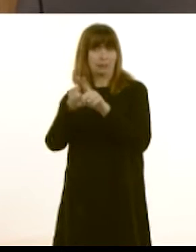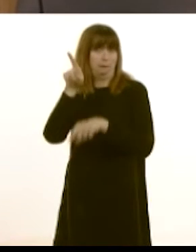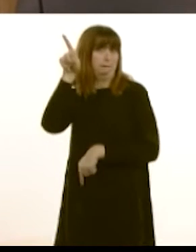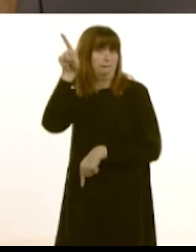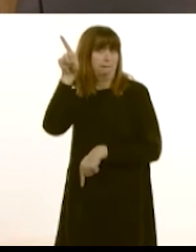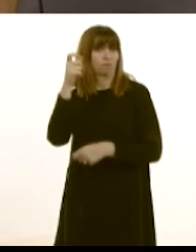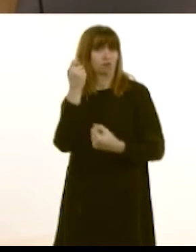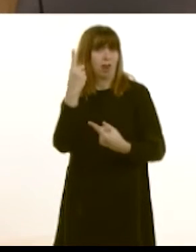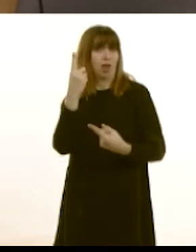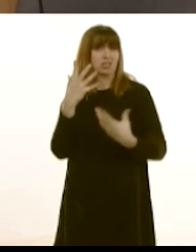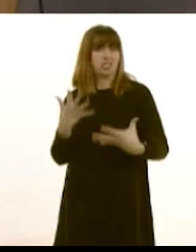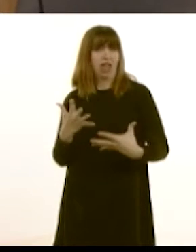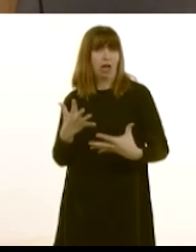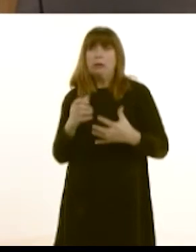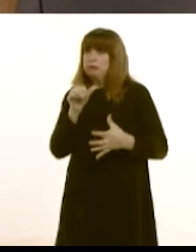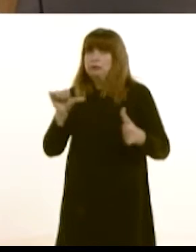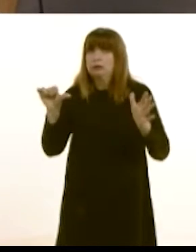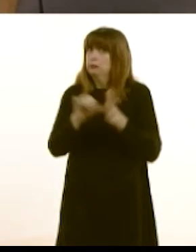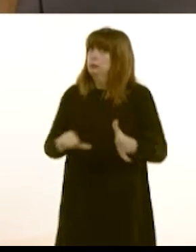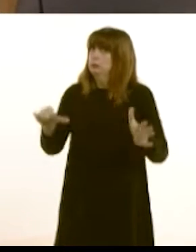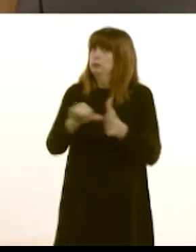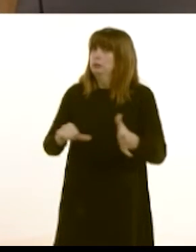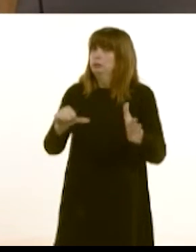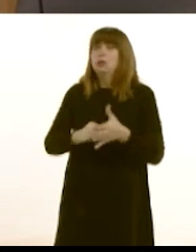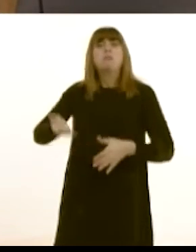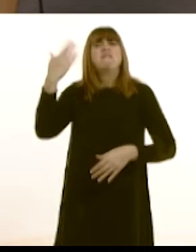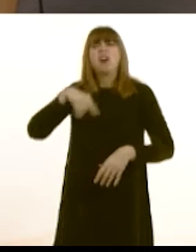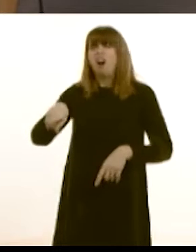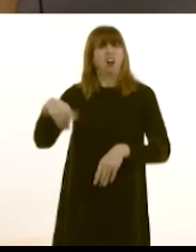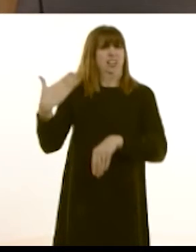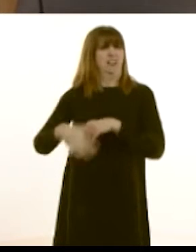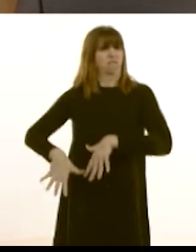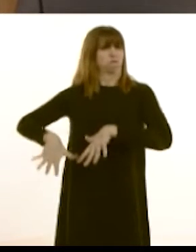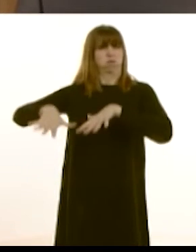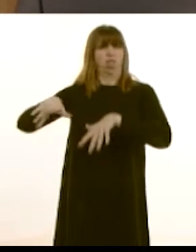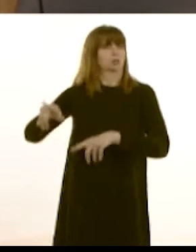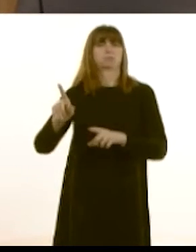challenges now of flooding in areas that were previously thought not to be at risk of flooding.